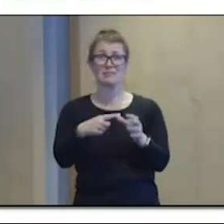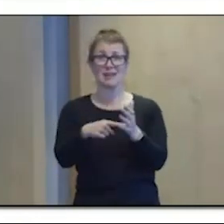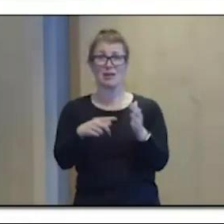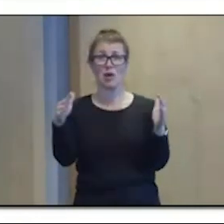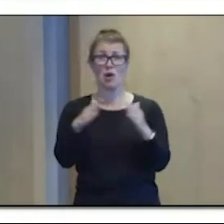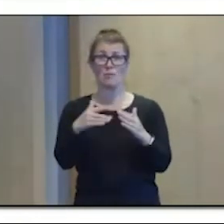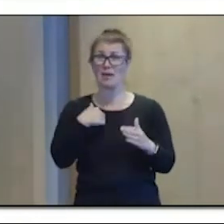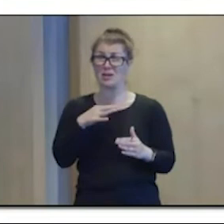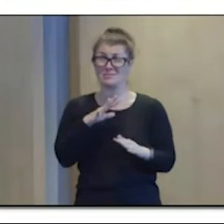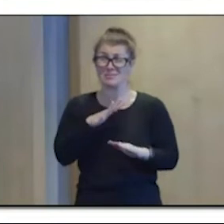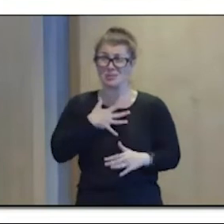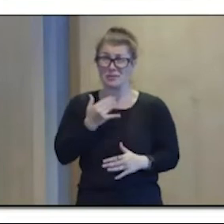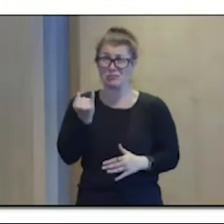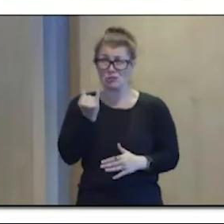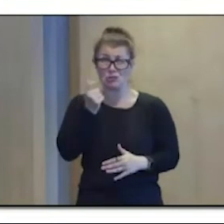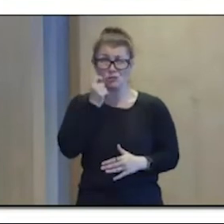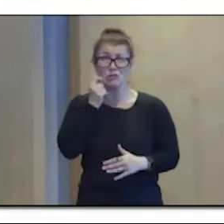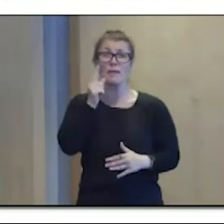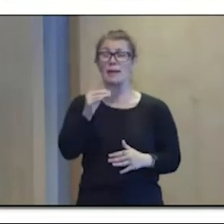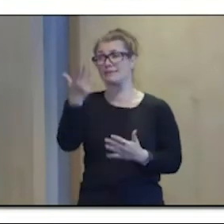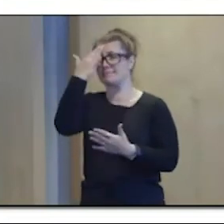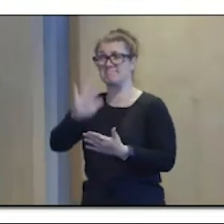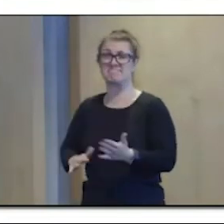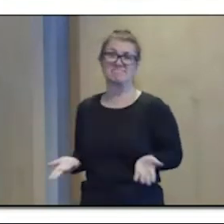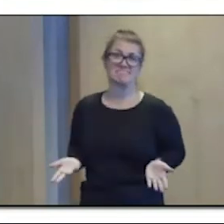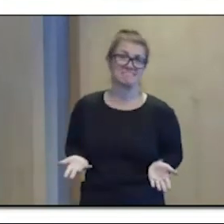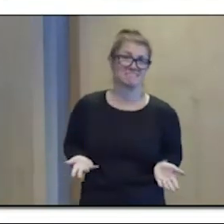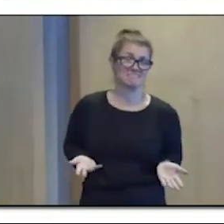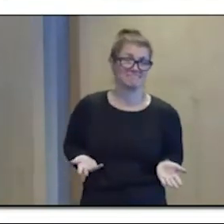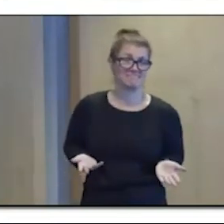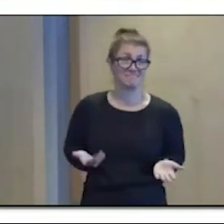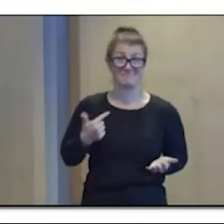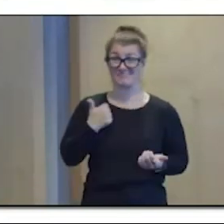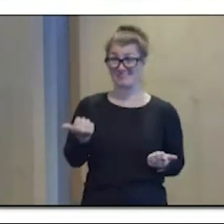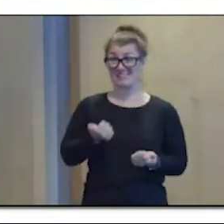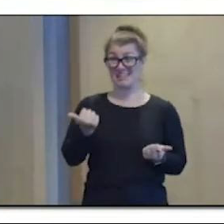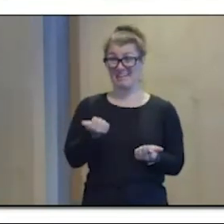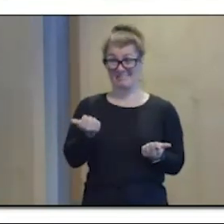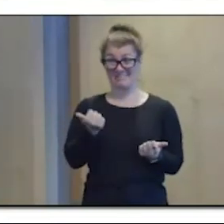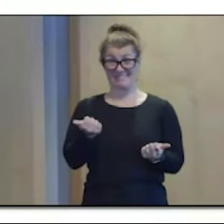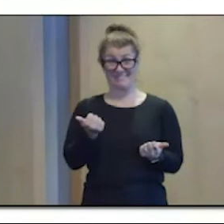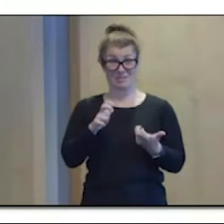are what I describe as inexperienced. You know I have enough trouble making sure my mobile phone